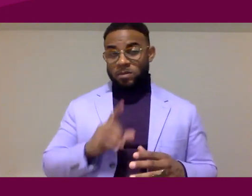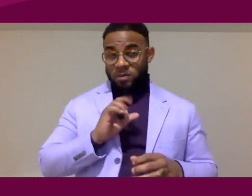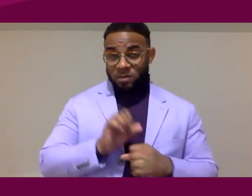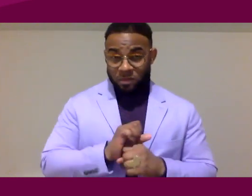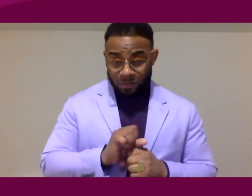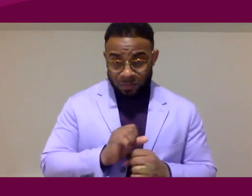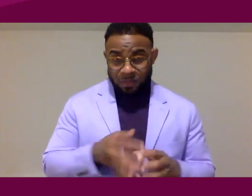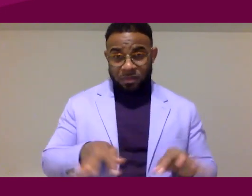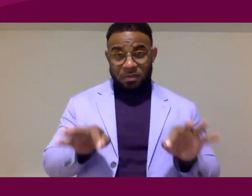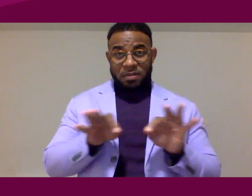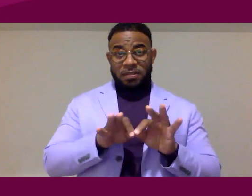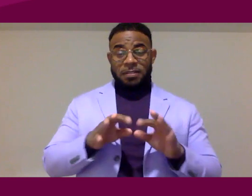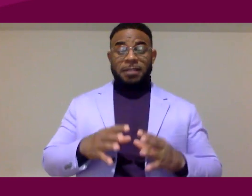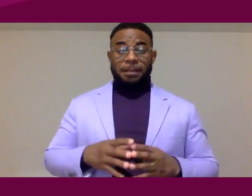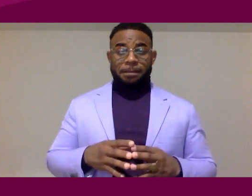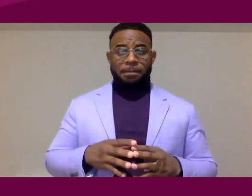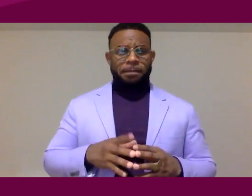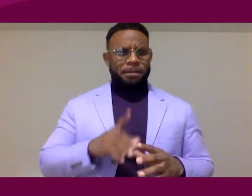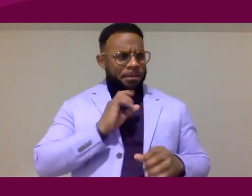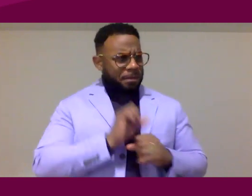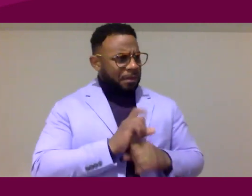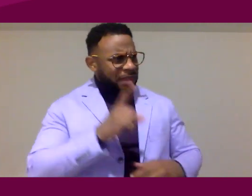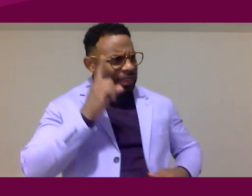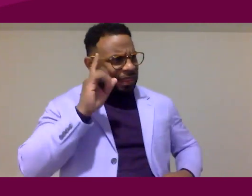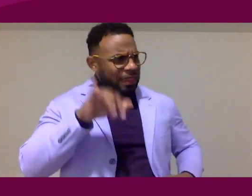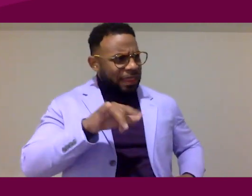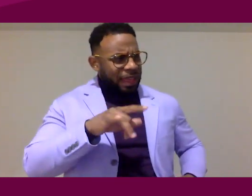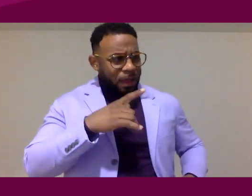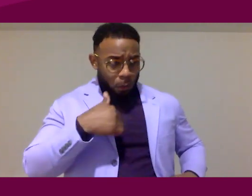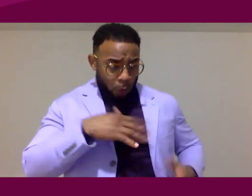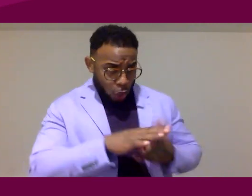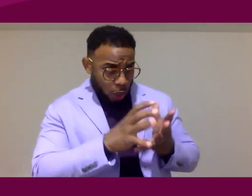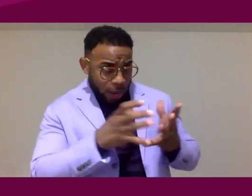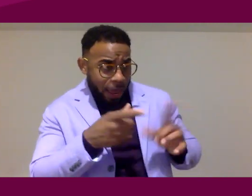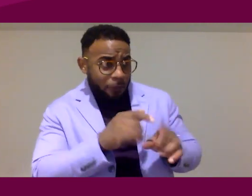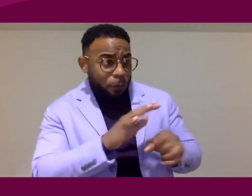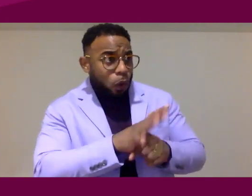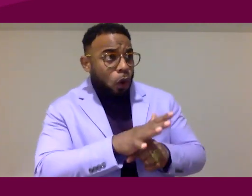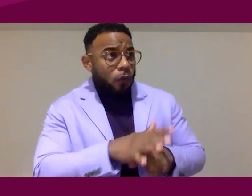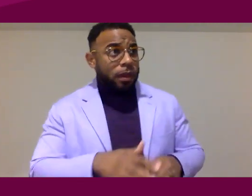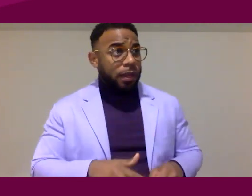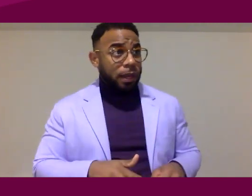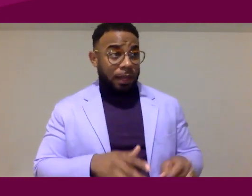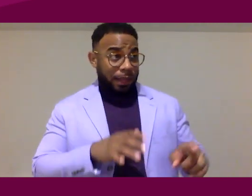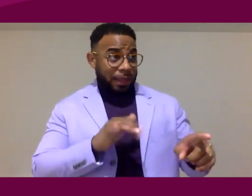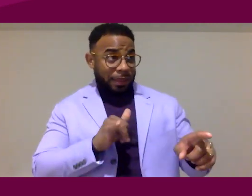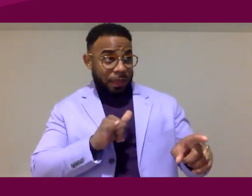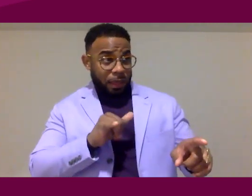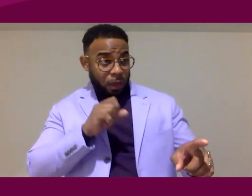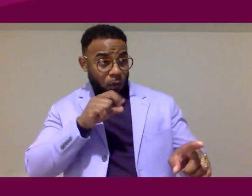important. Ashley Inkumsah: Absolutely. I think that we learned a lot from COVID that remote work can be done.